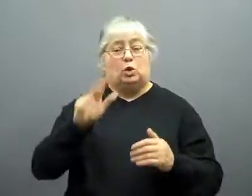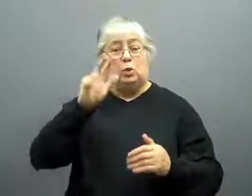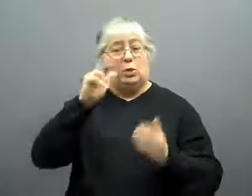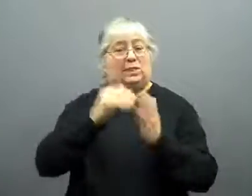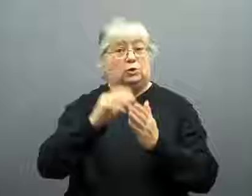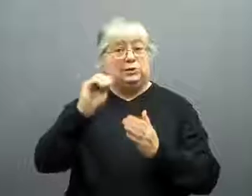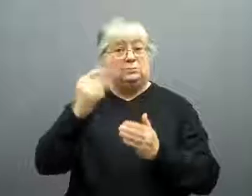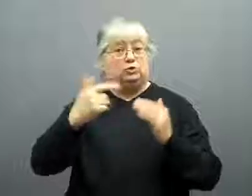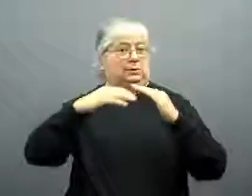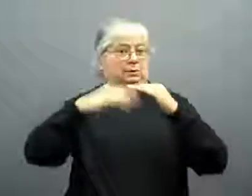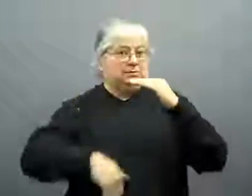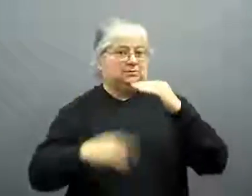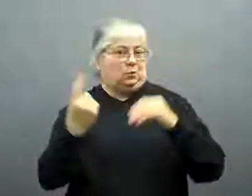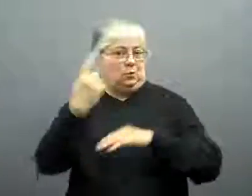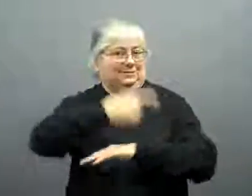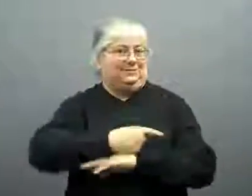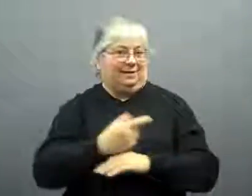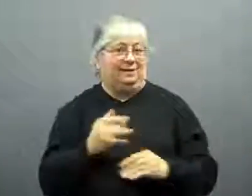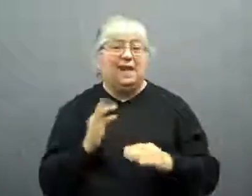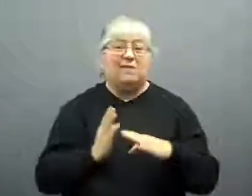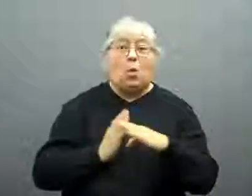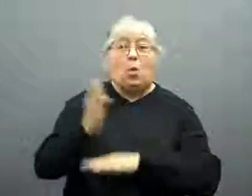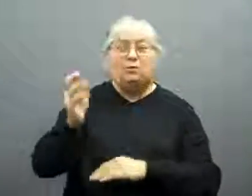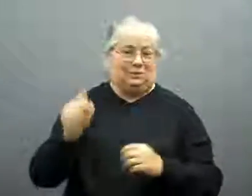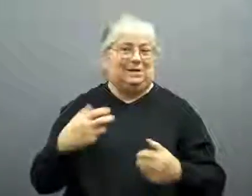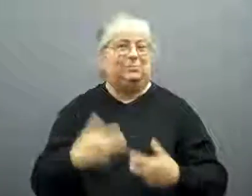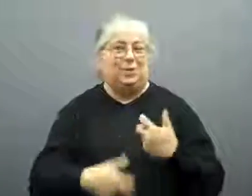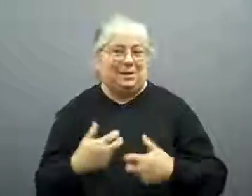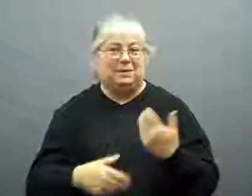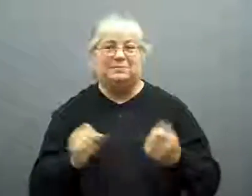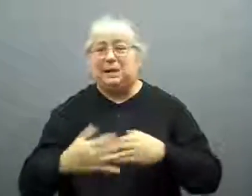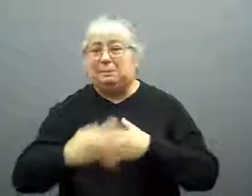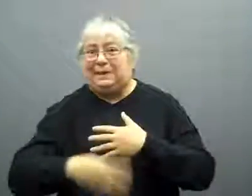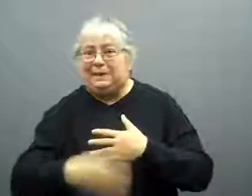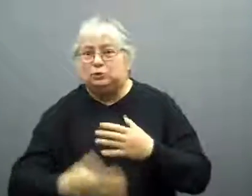You should take less than 3000mg of fish oil per day.